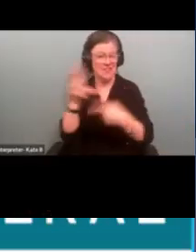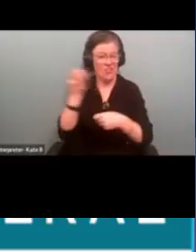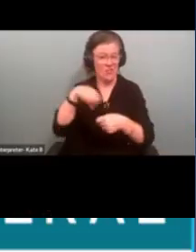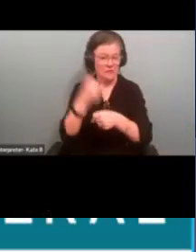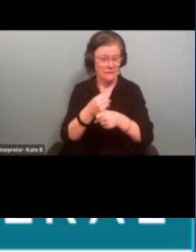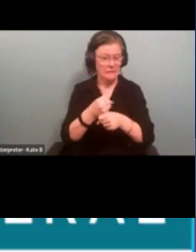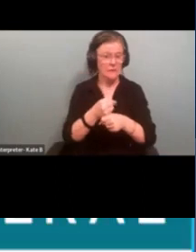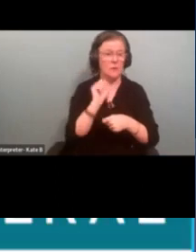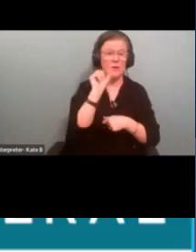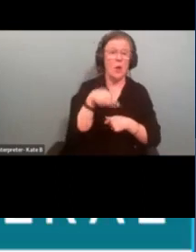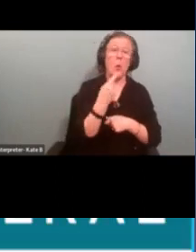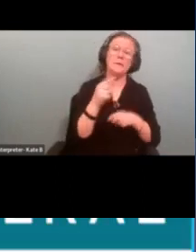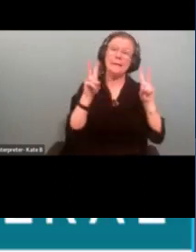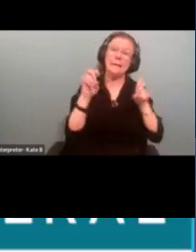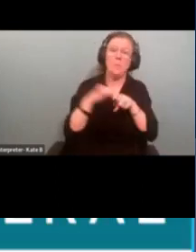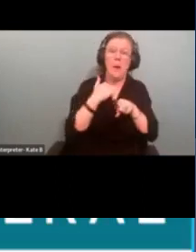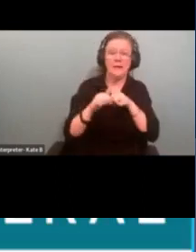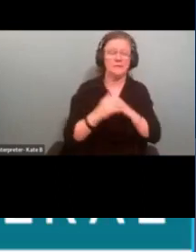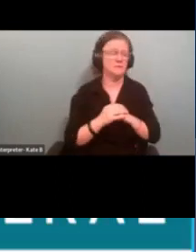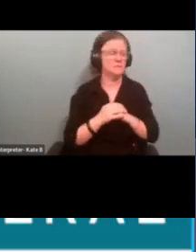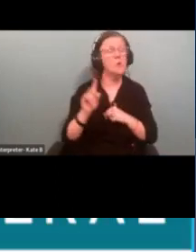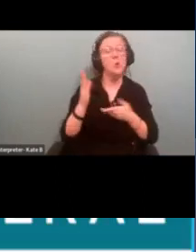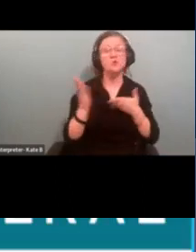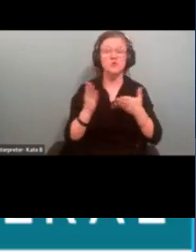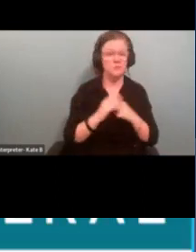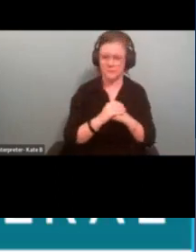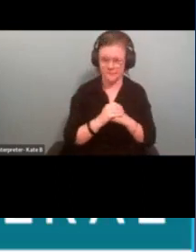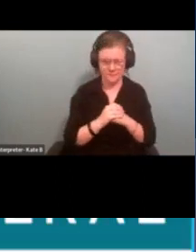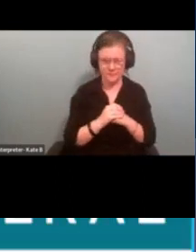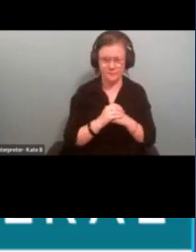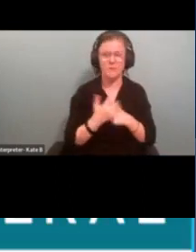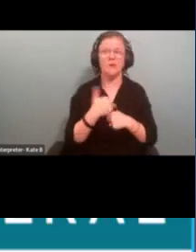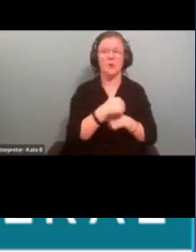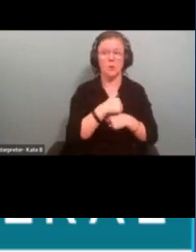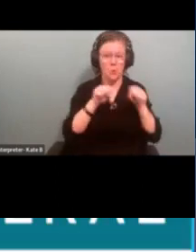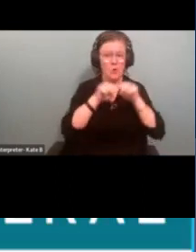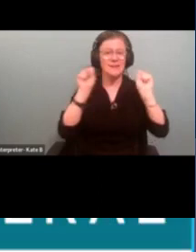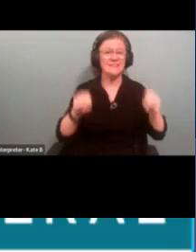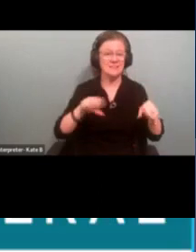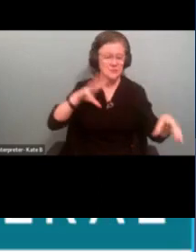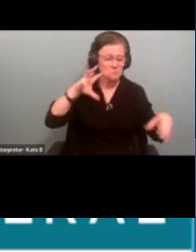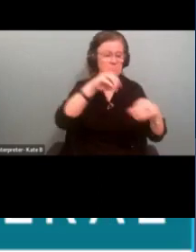practice model or a service. Wraparound is a system intervention that requires